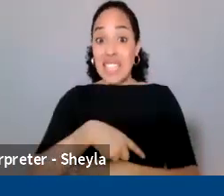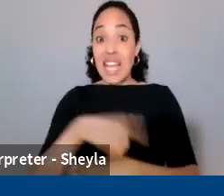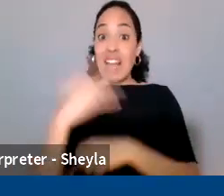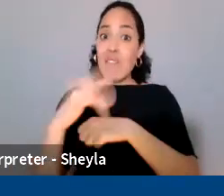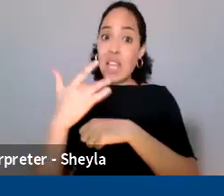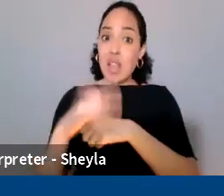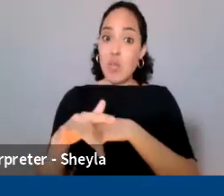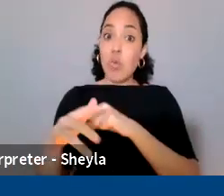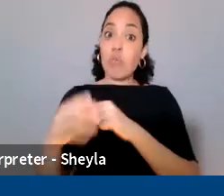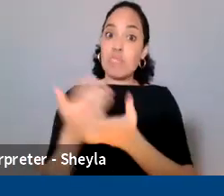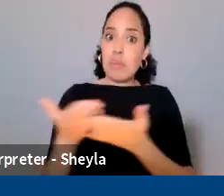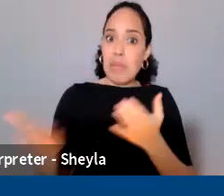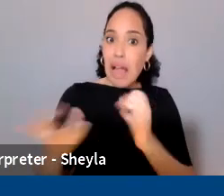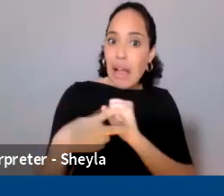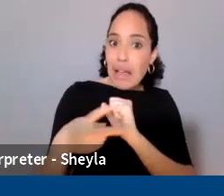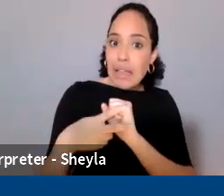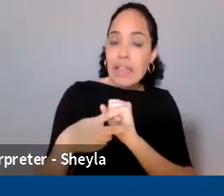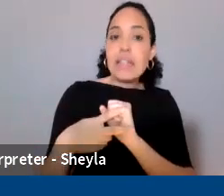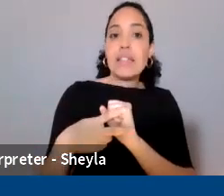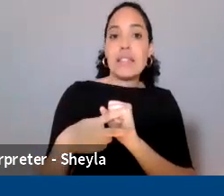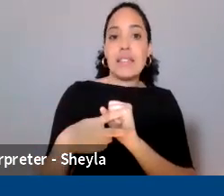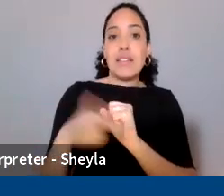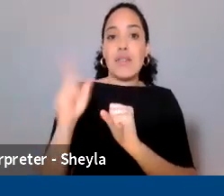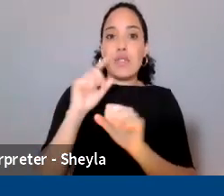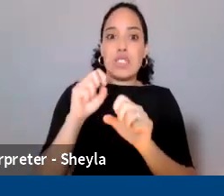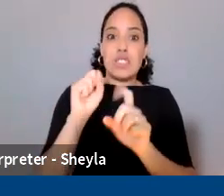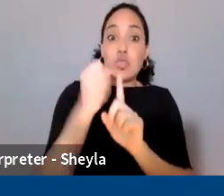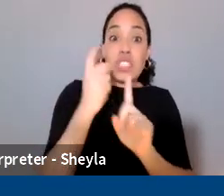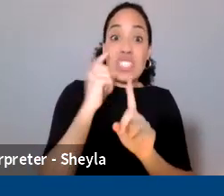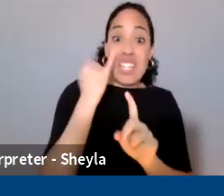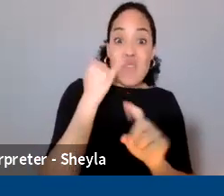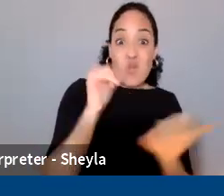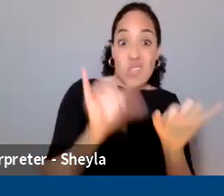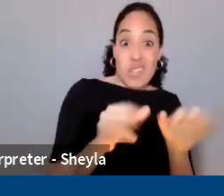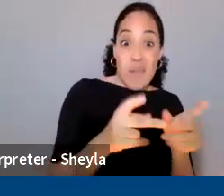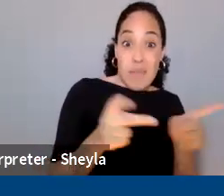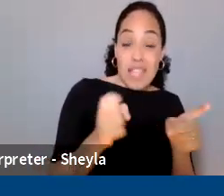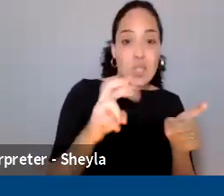you're sheltering in place and when you're in vacuum evacuating in summary five things to